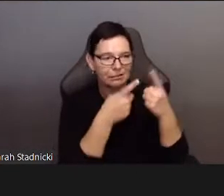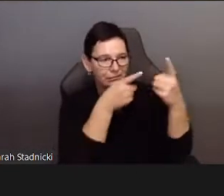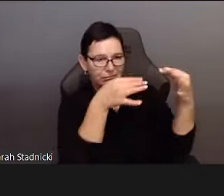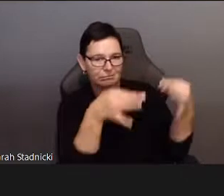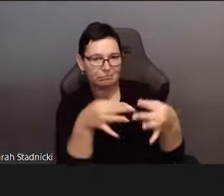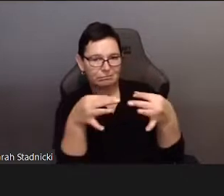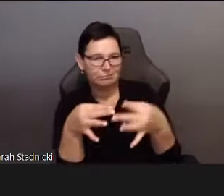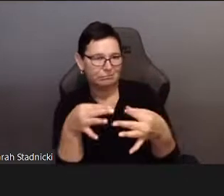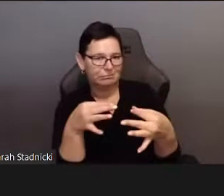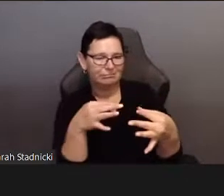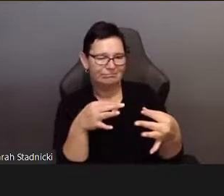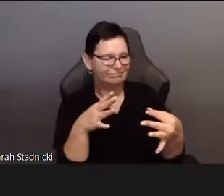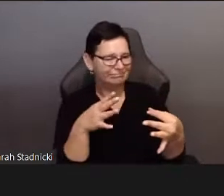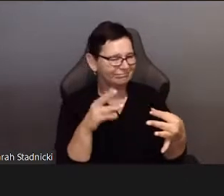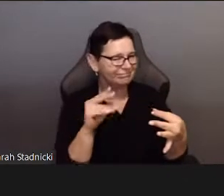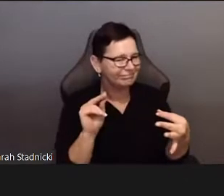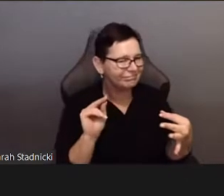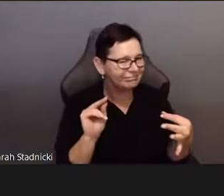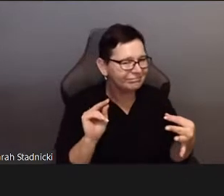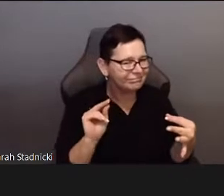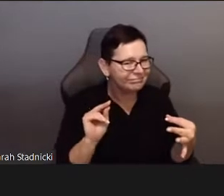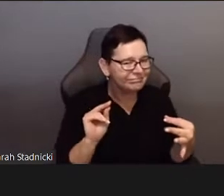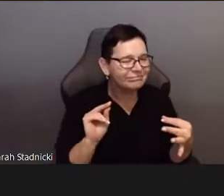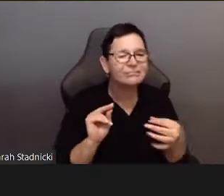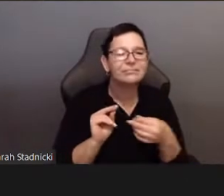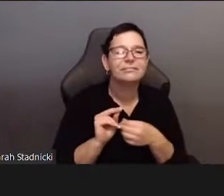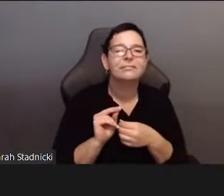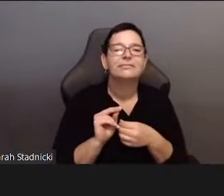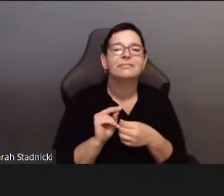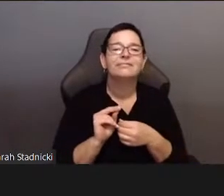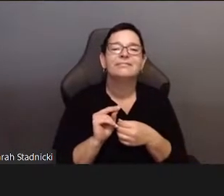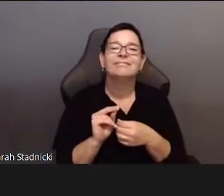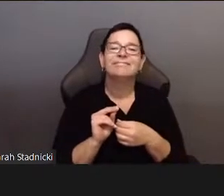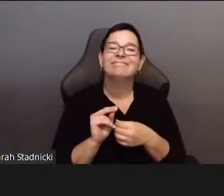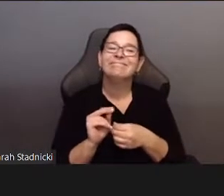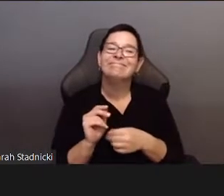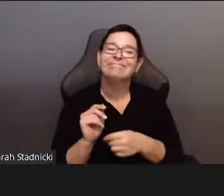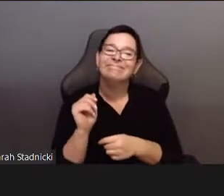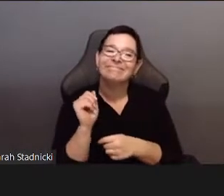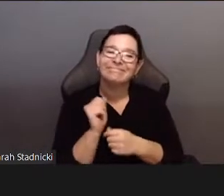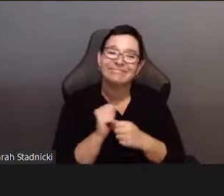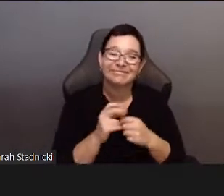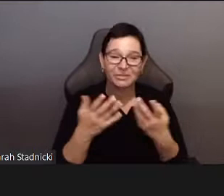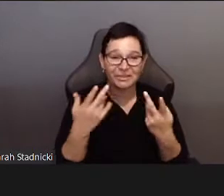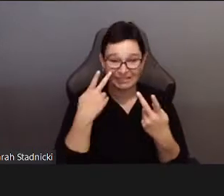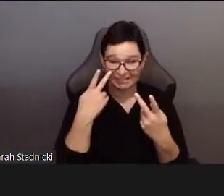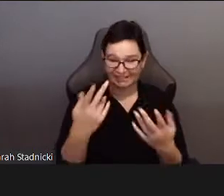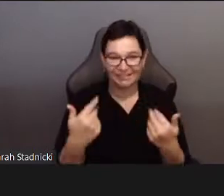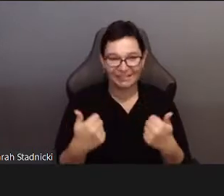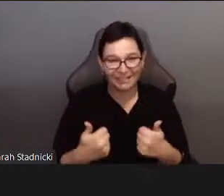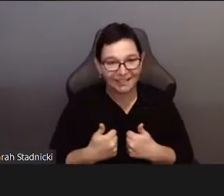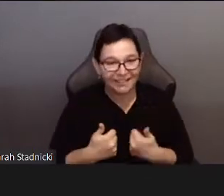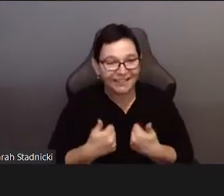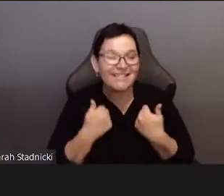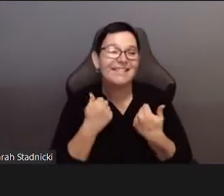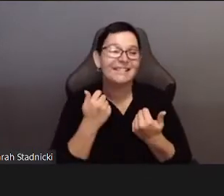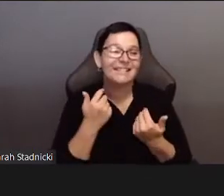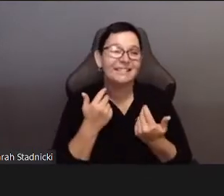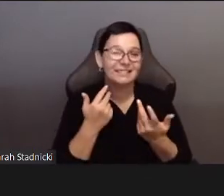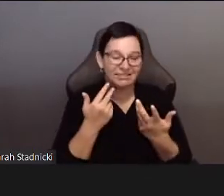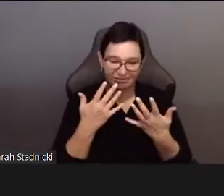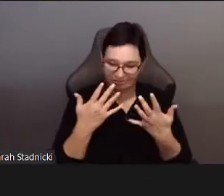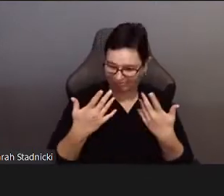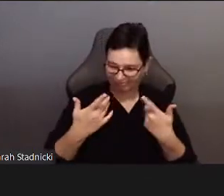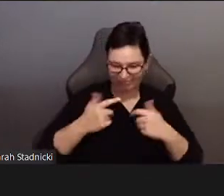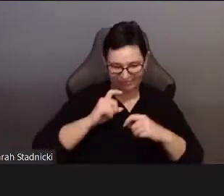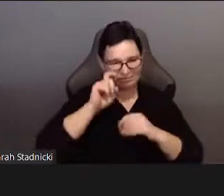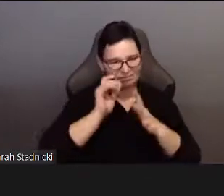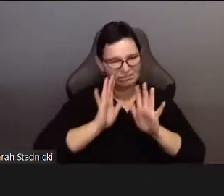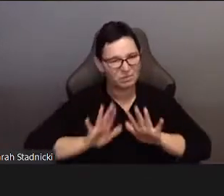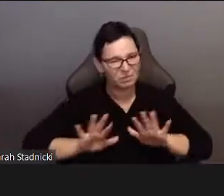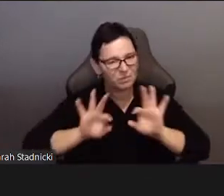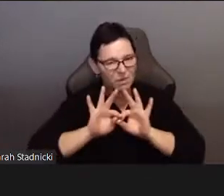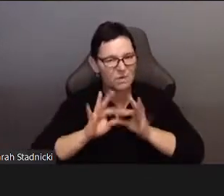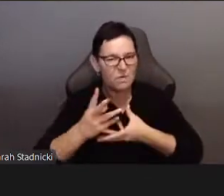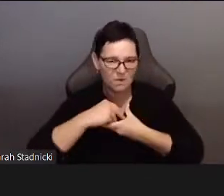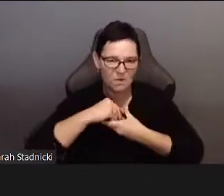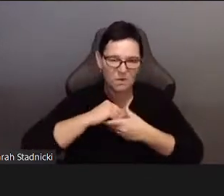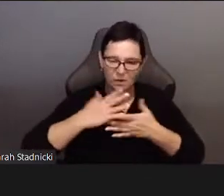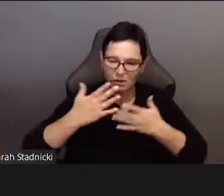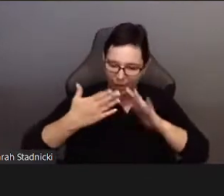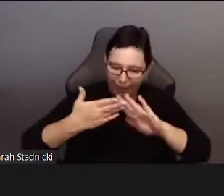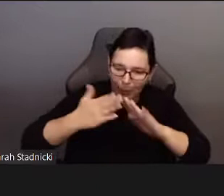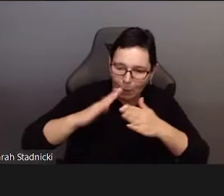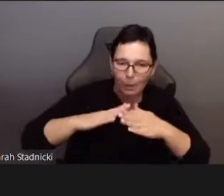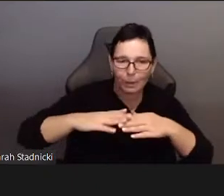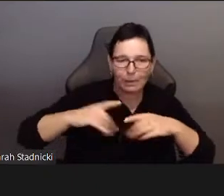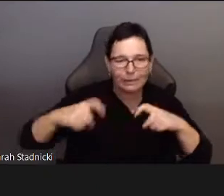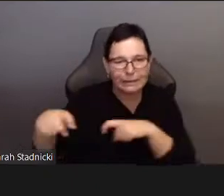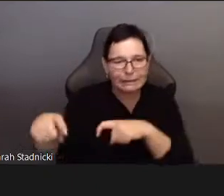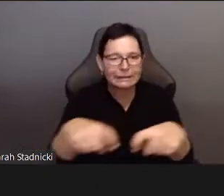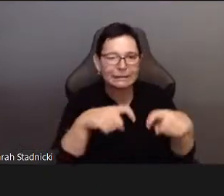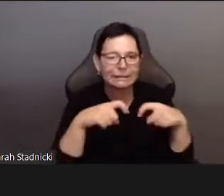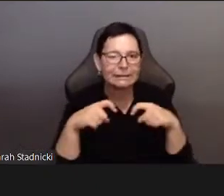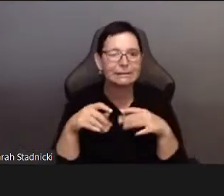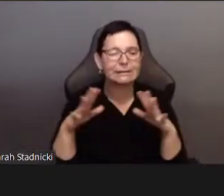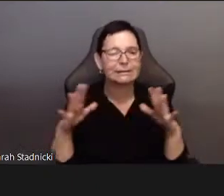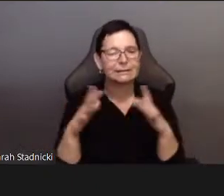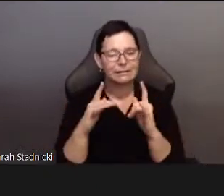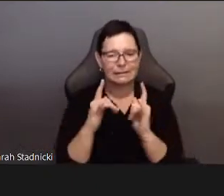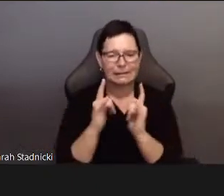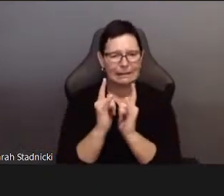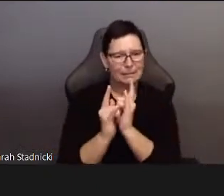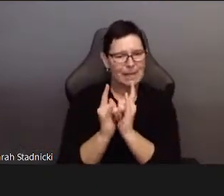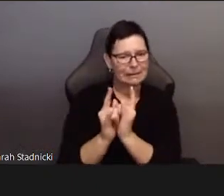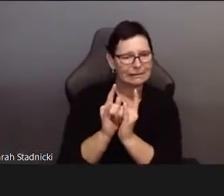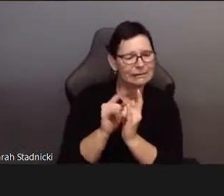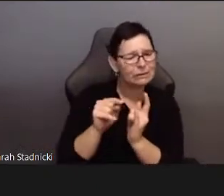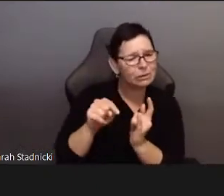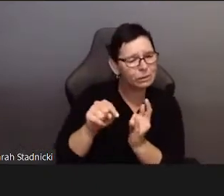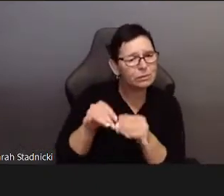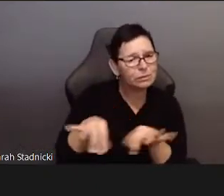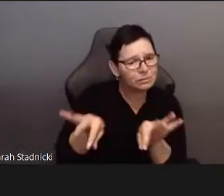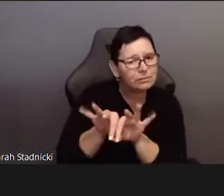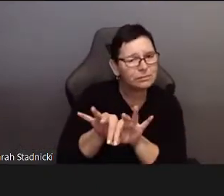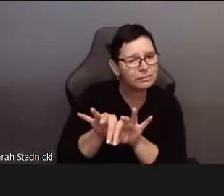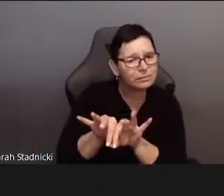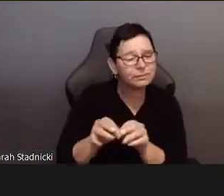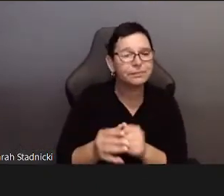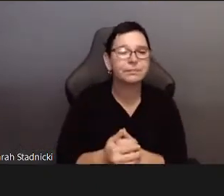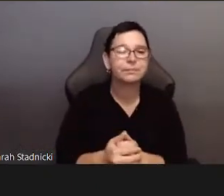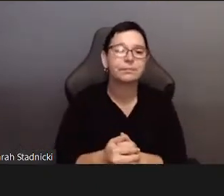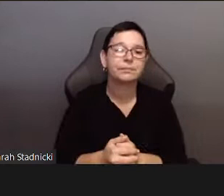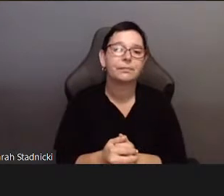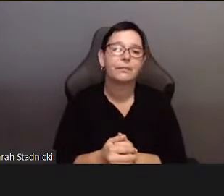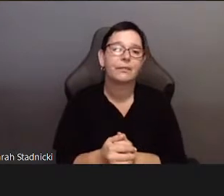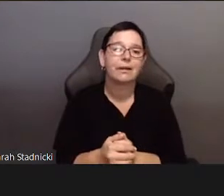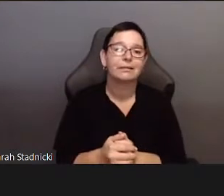It signals the beginning again,